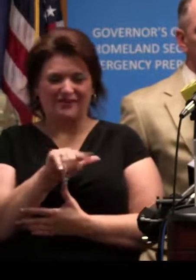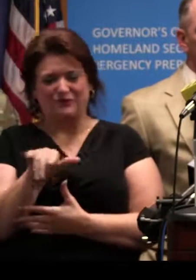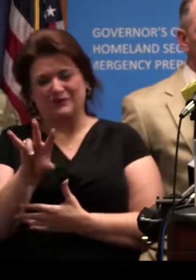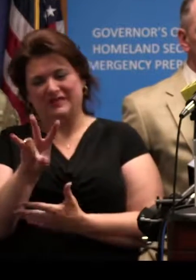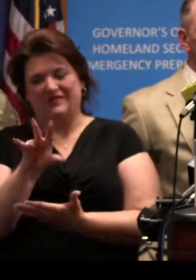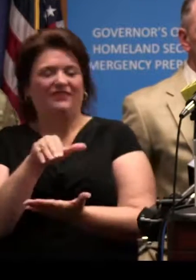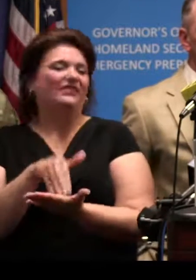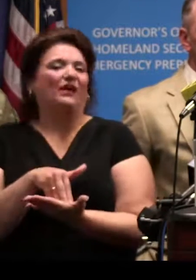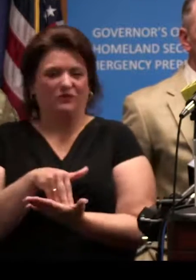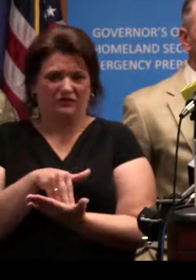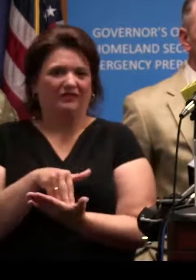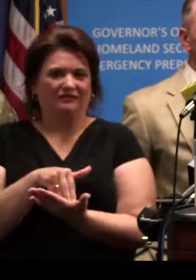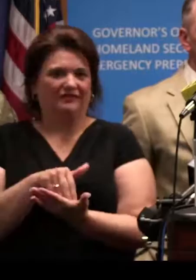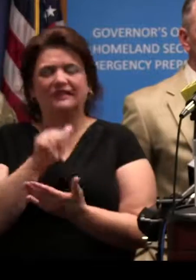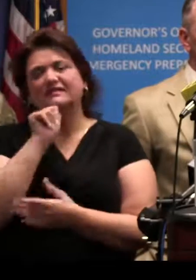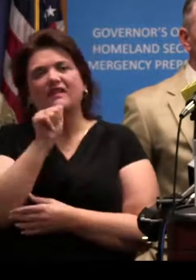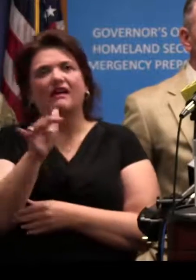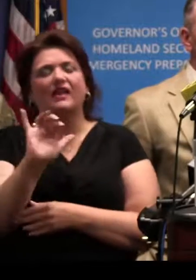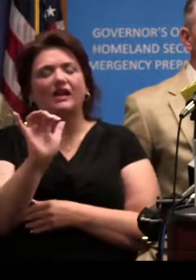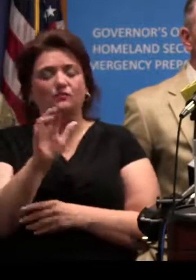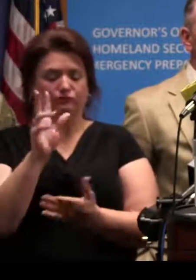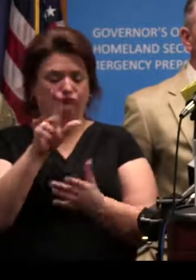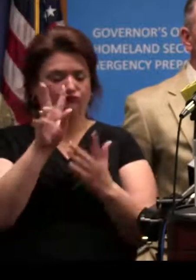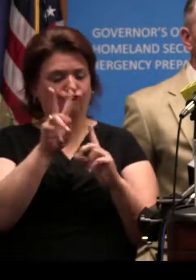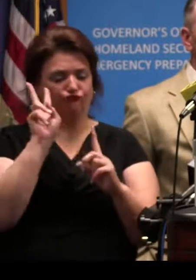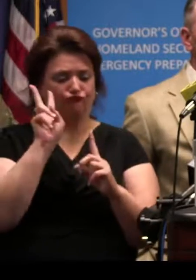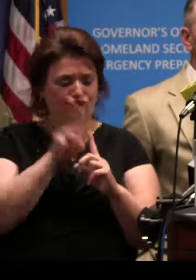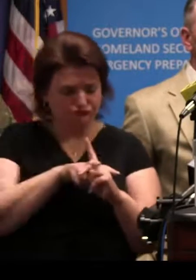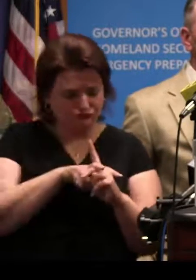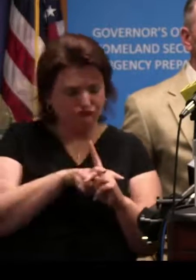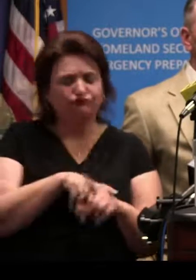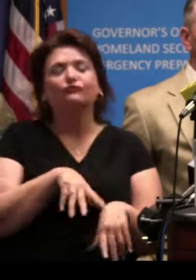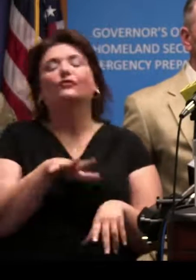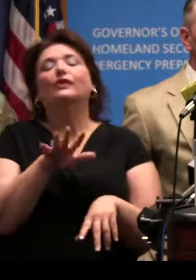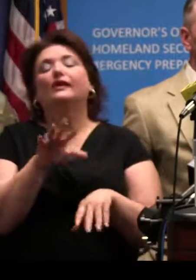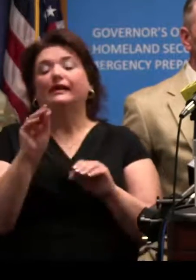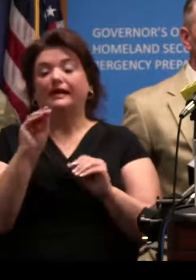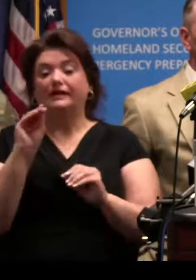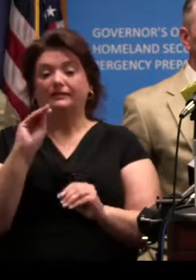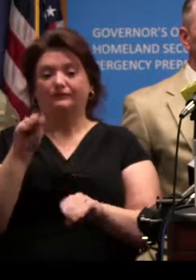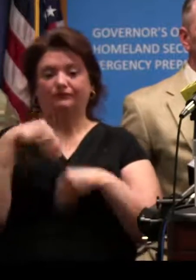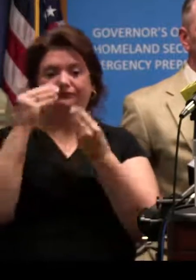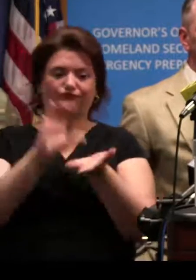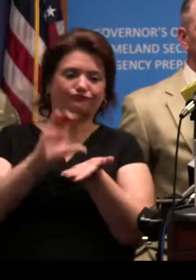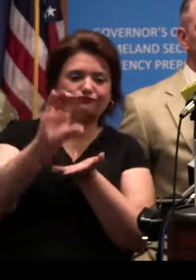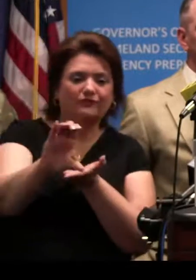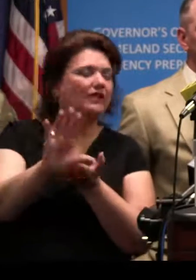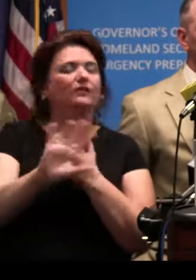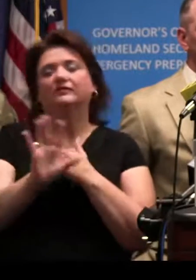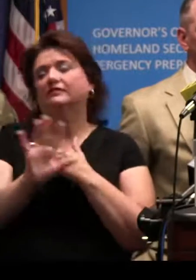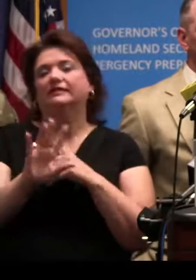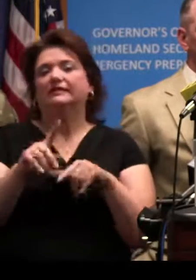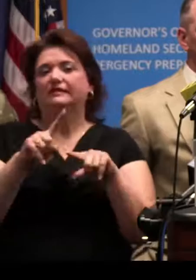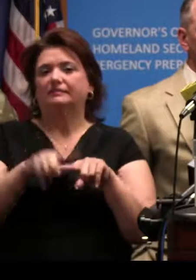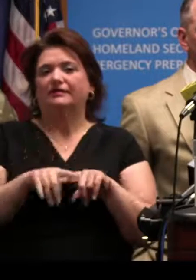you apply you didn't get an SBA your mouth is always the impacts and needs to